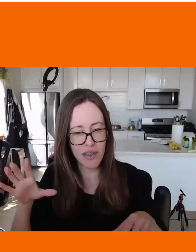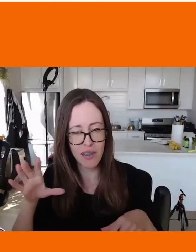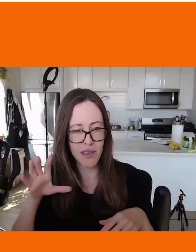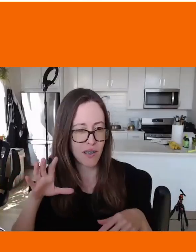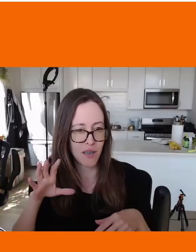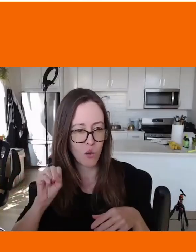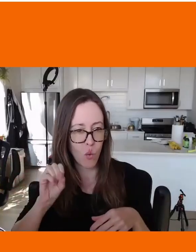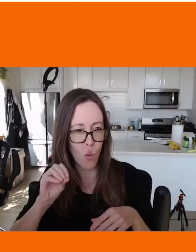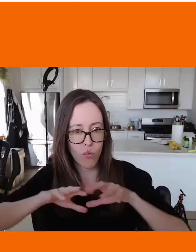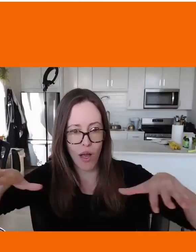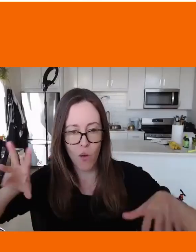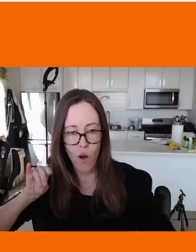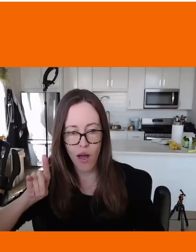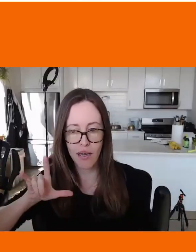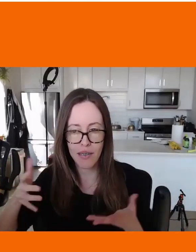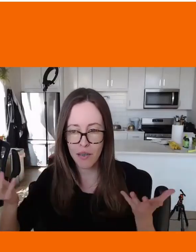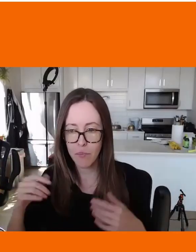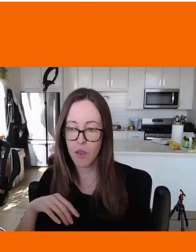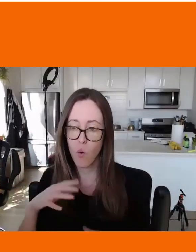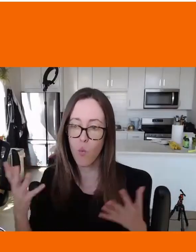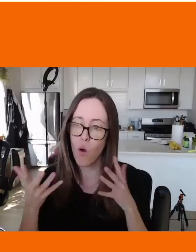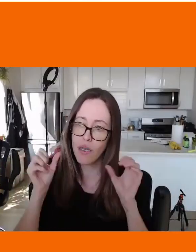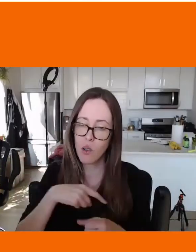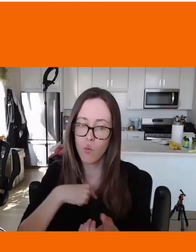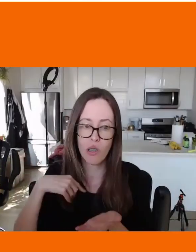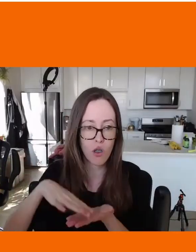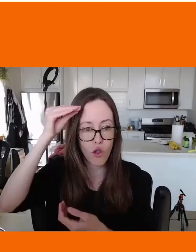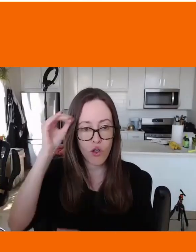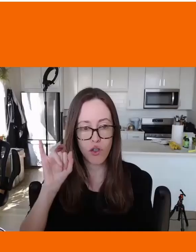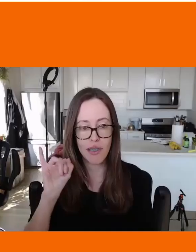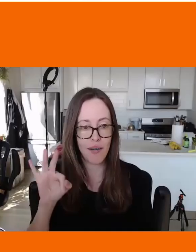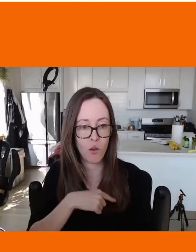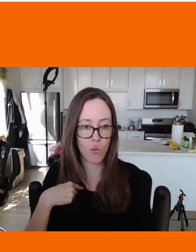So what caused it to spread so widely around the world? And why is it relatively common?